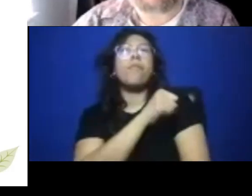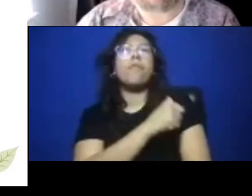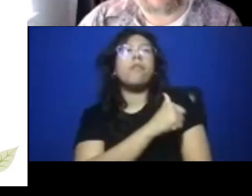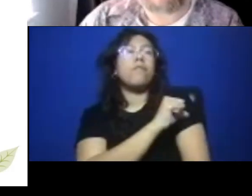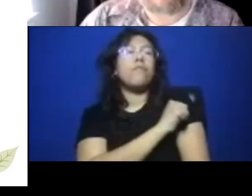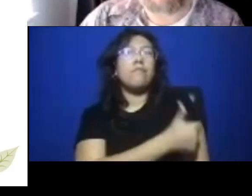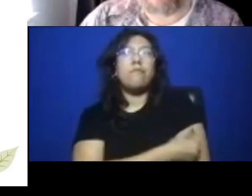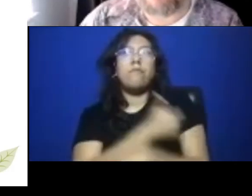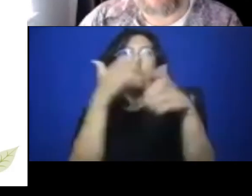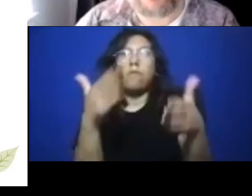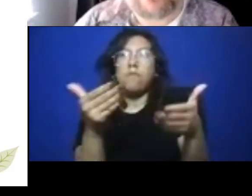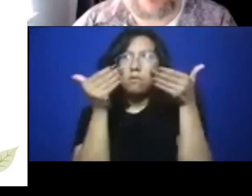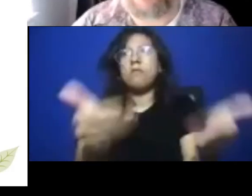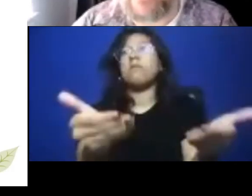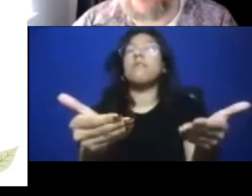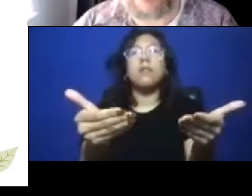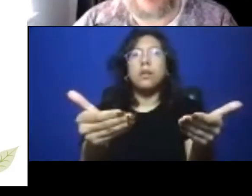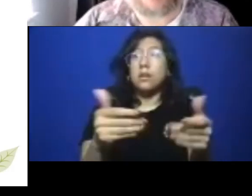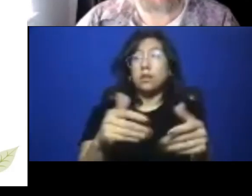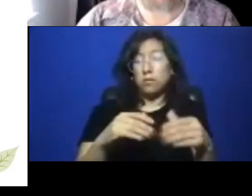to trans people or their trans families.